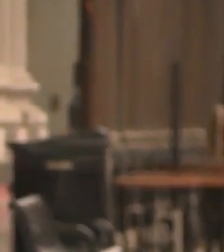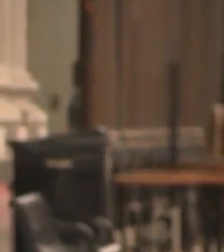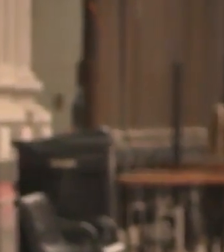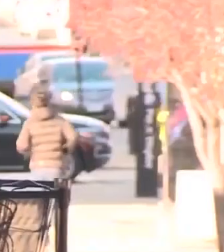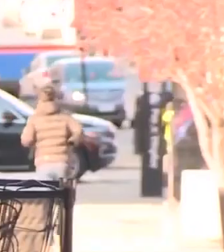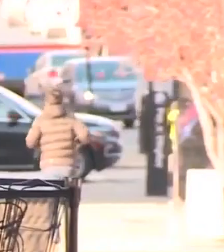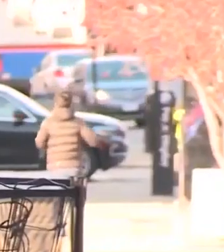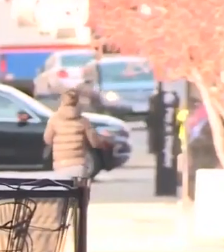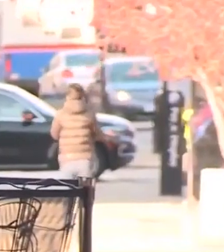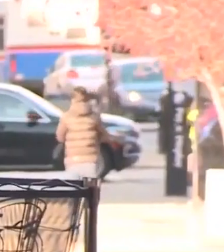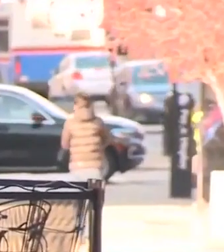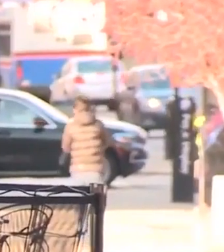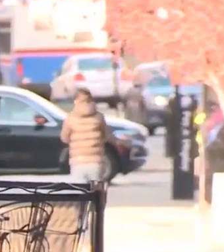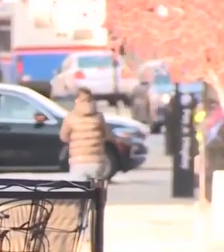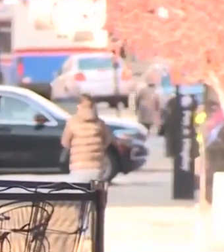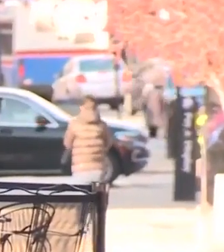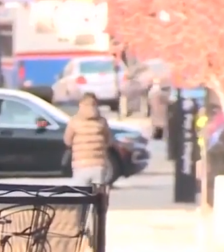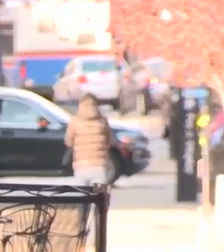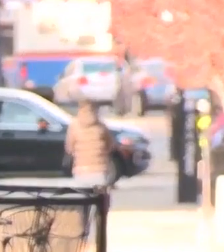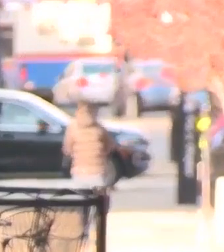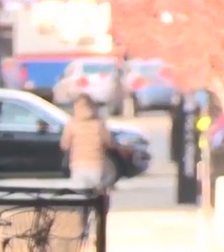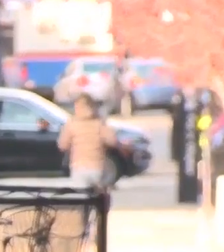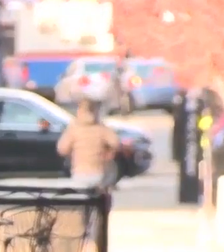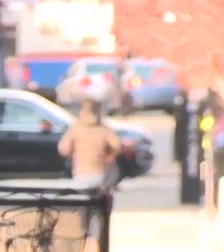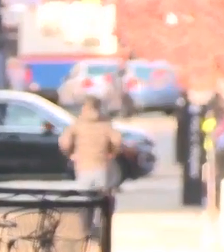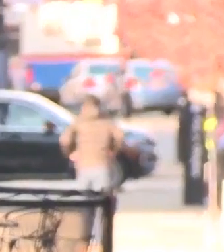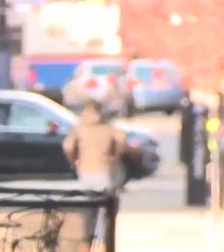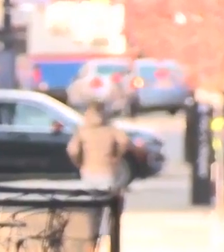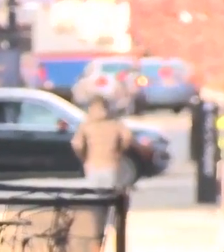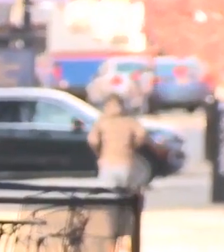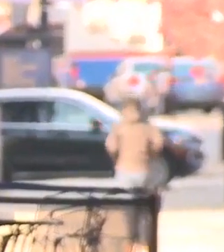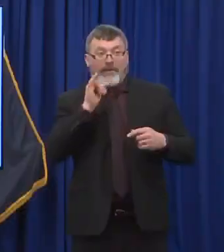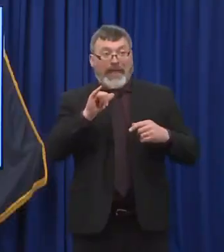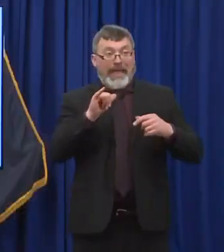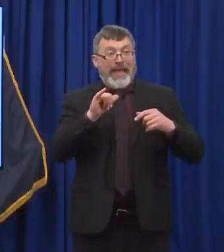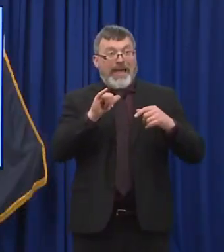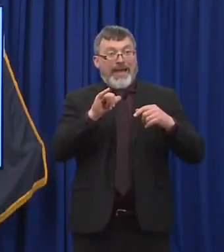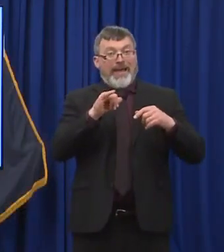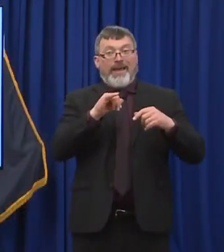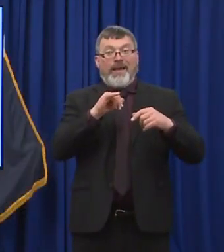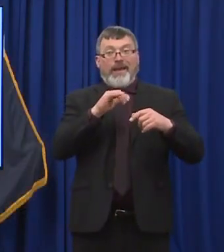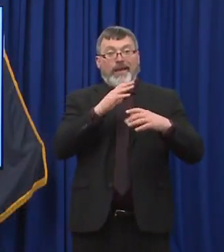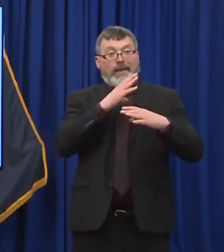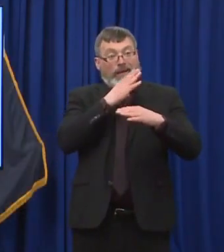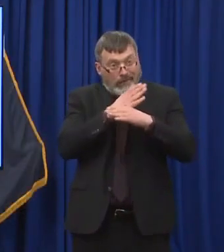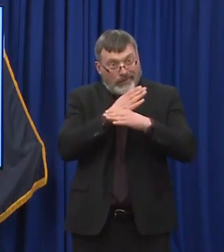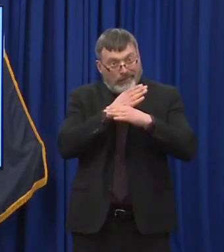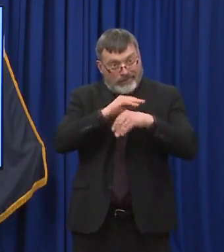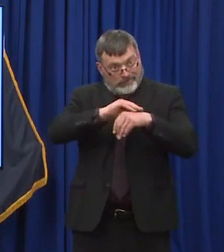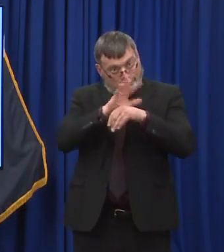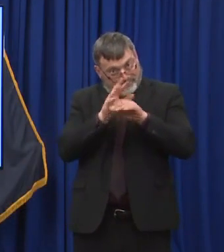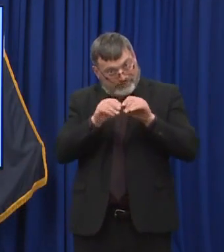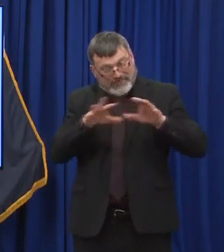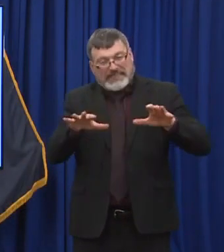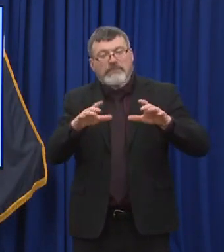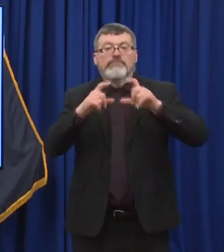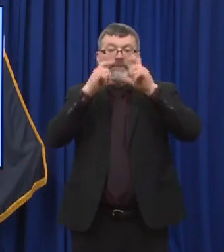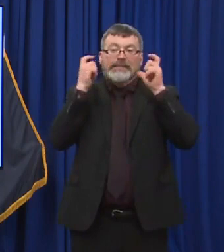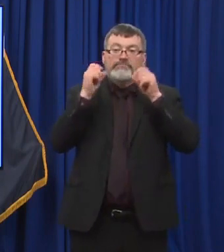SOCIAL DISTANCING, AVOIDING LARGE GATHERINGS, AND WEARING MASKS IN PUBLIC - EVEN IF VACCINATED, AND EVEN THOUGH THE STATEWIDE MASK MANDATE IS NO LONGER IN EFFECT